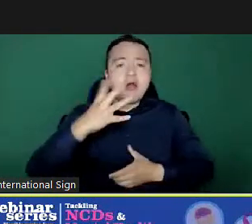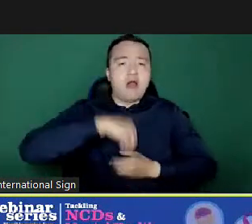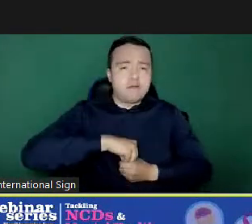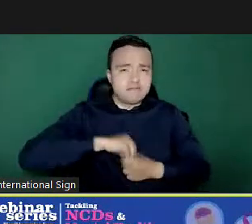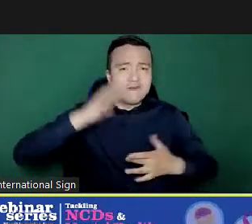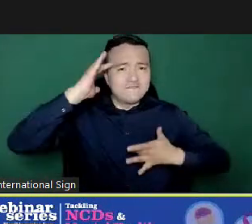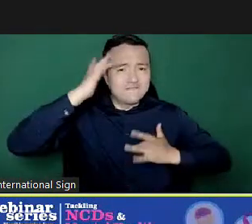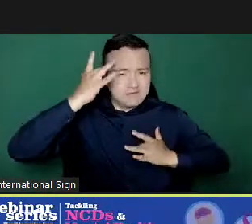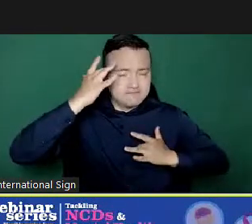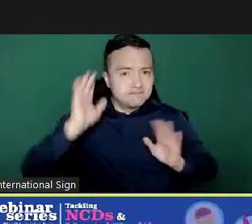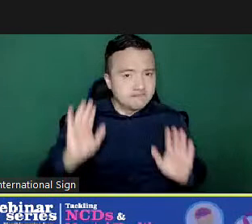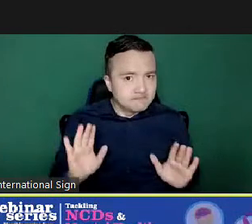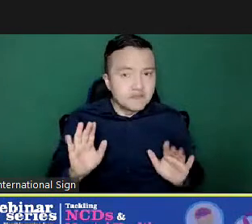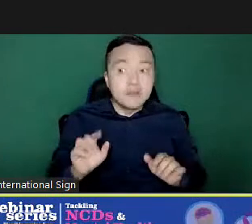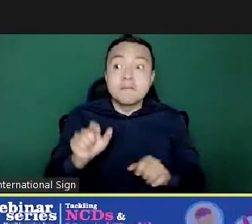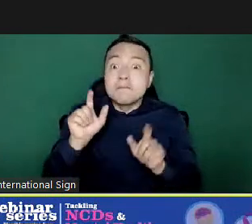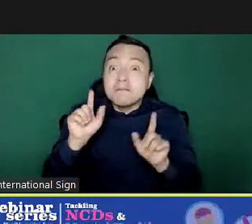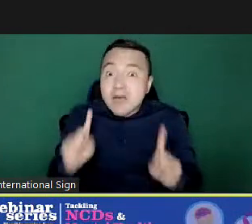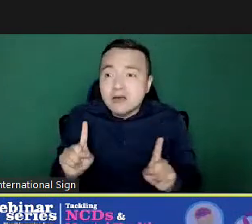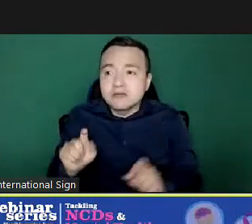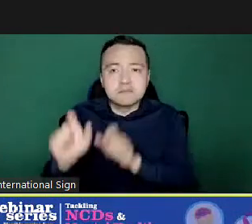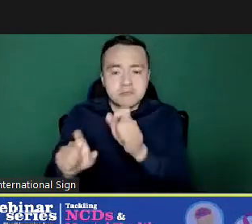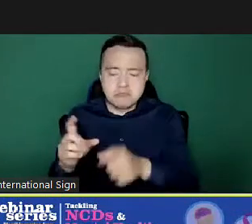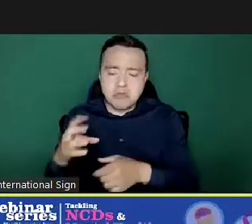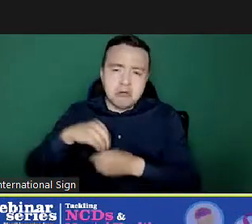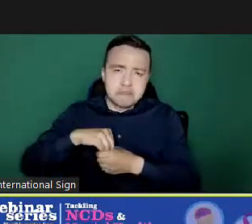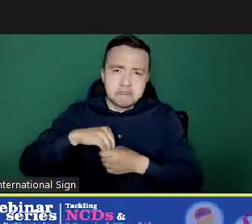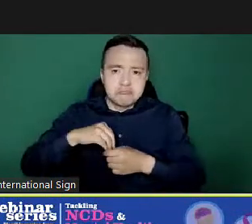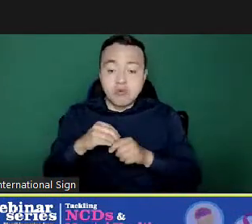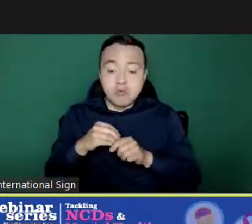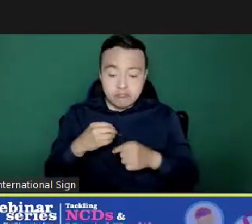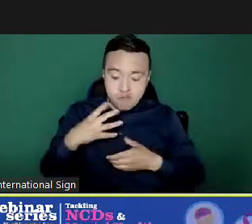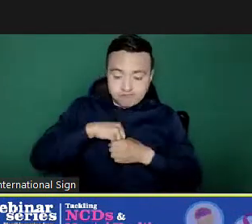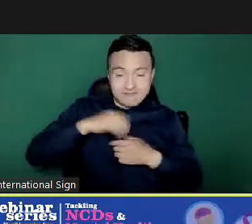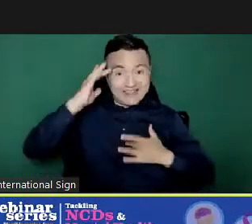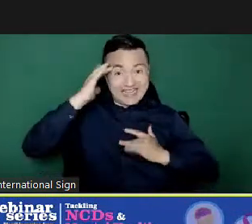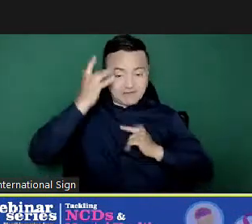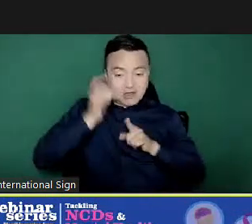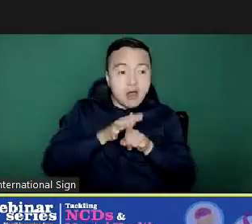high risk of developing COVID and having severe cases or increased risk of mortality.